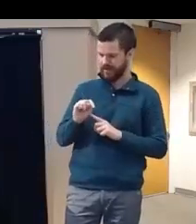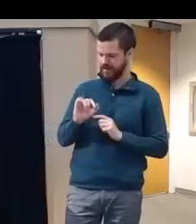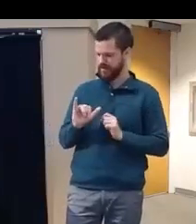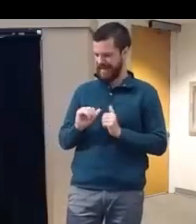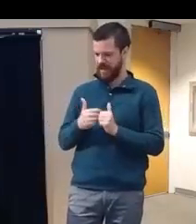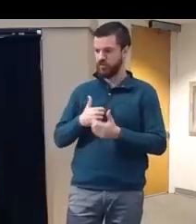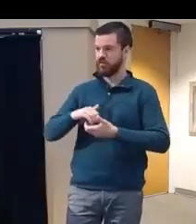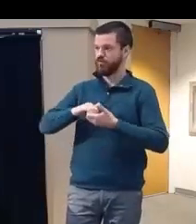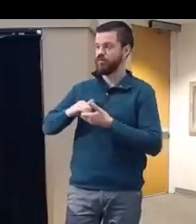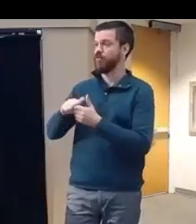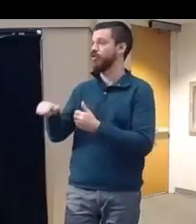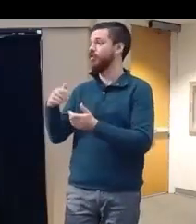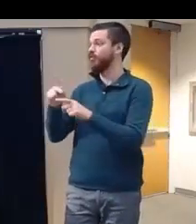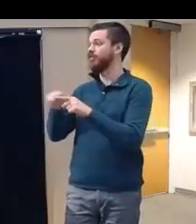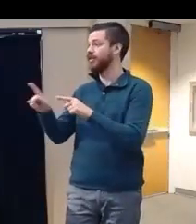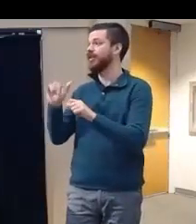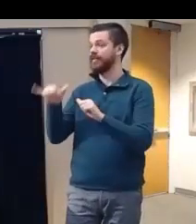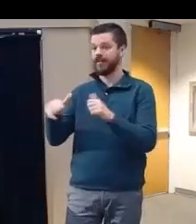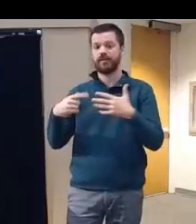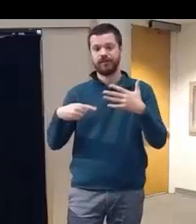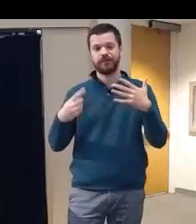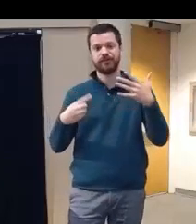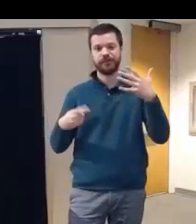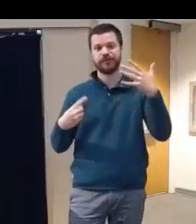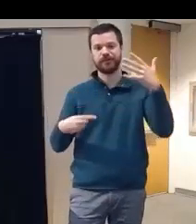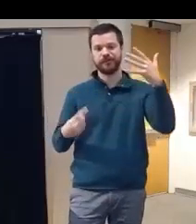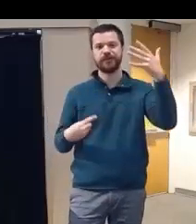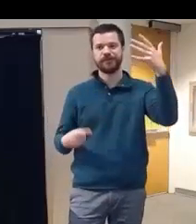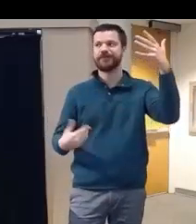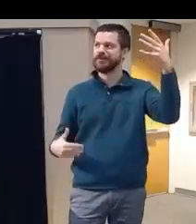other professionals the list goes on and on and on and I think one of the common complaints that